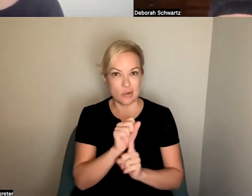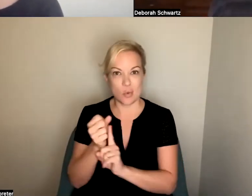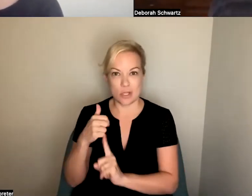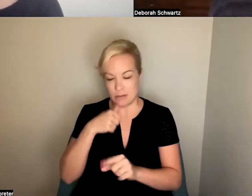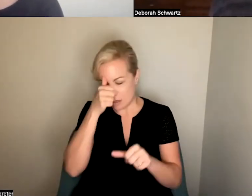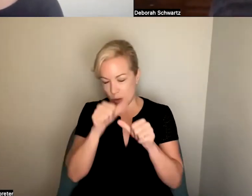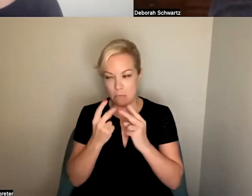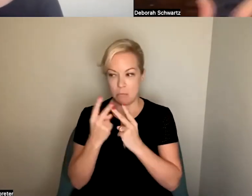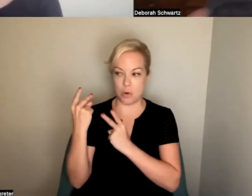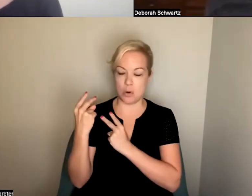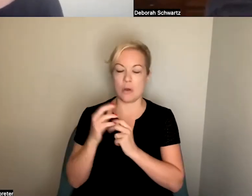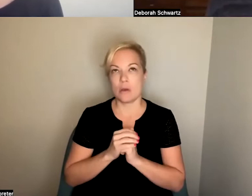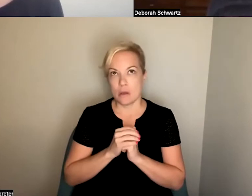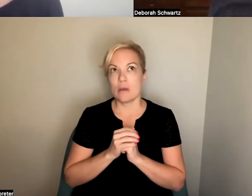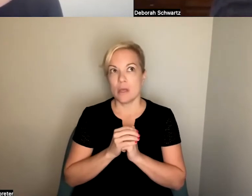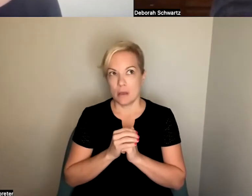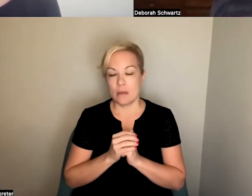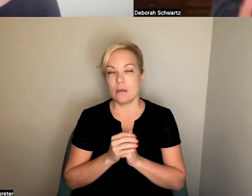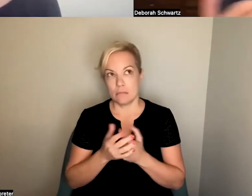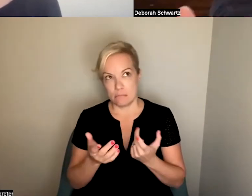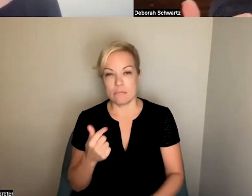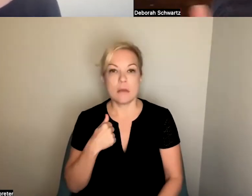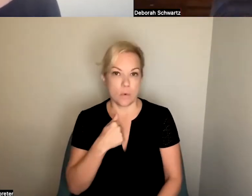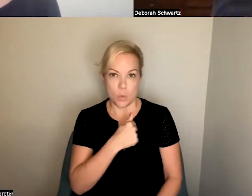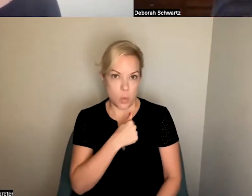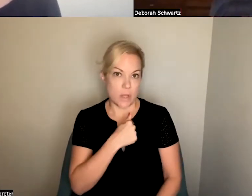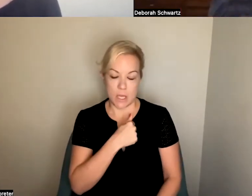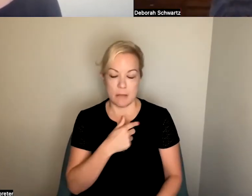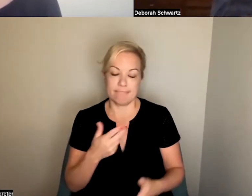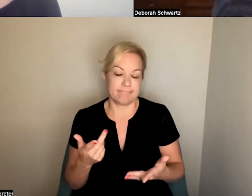we we were able to say "Hey, you know, you're, you're,